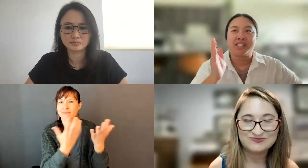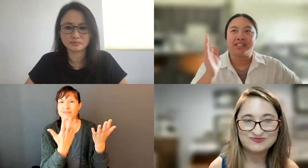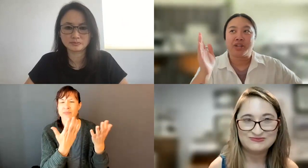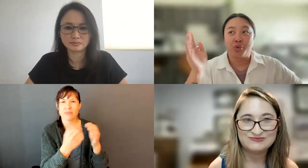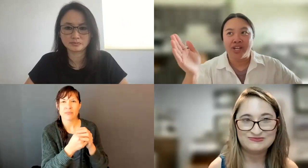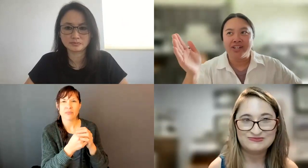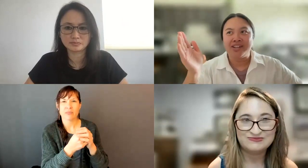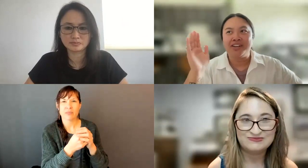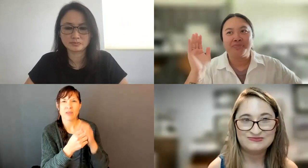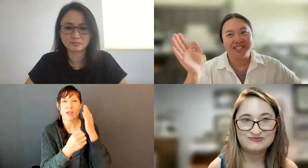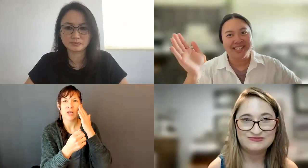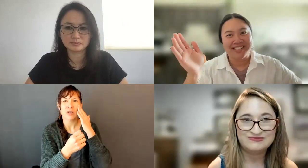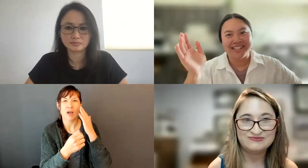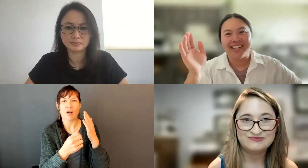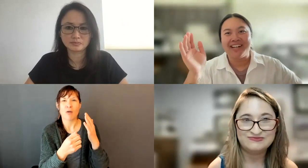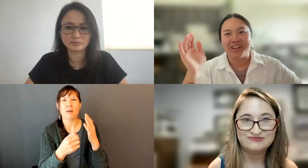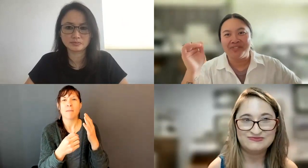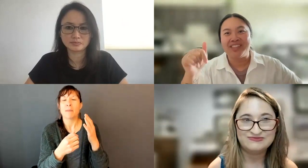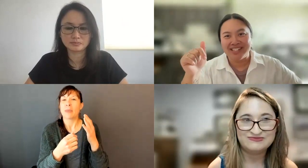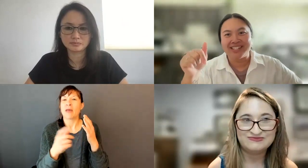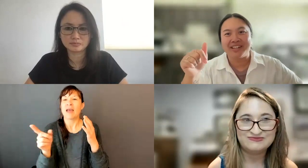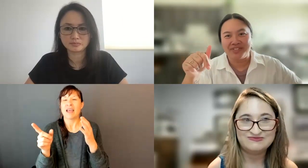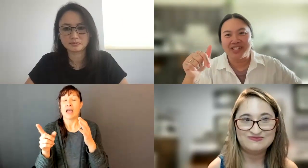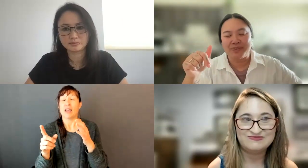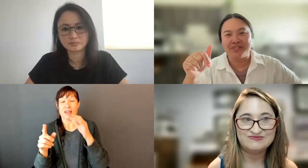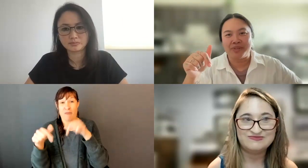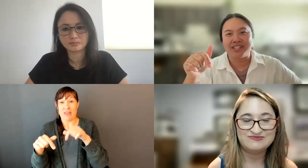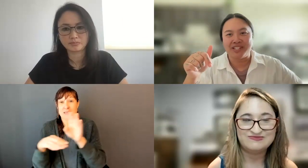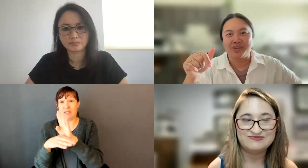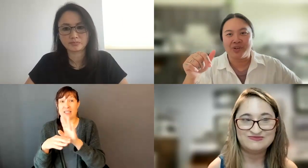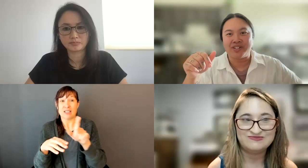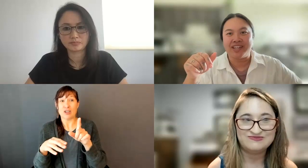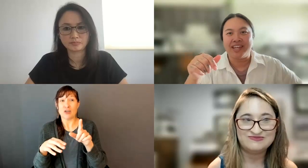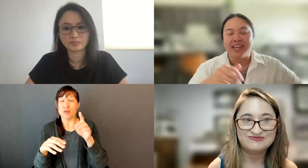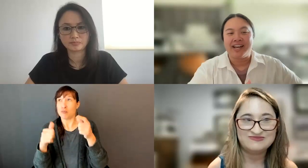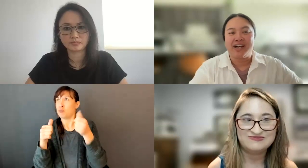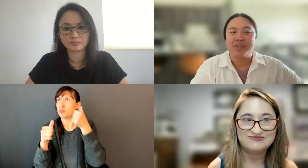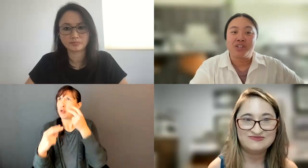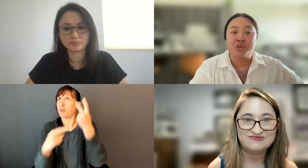Melody day one of business of this specific business of yours